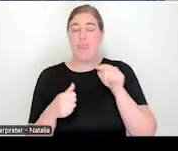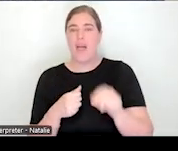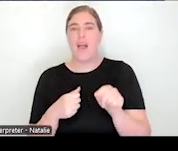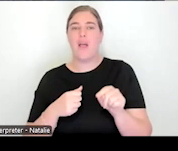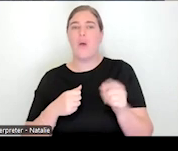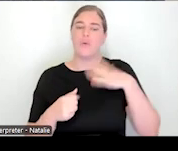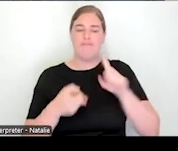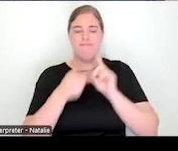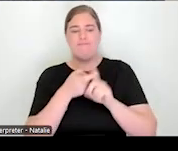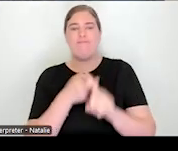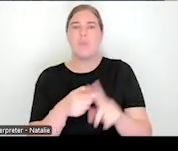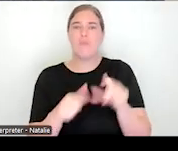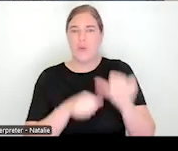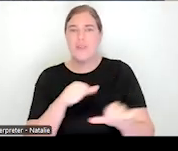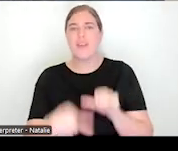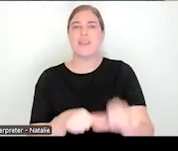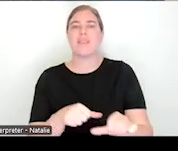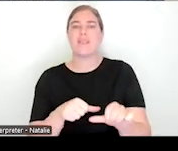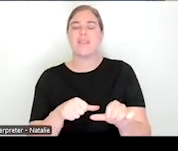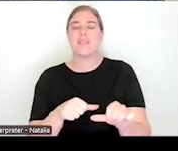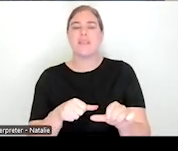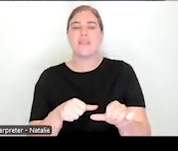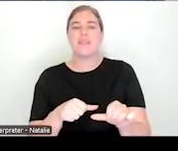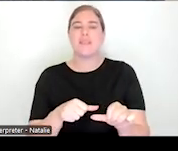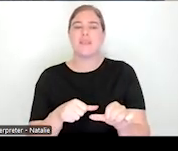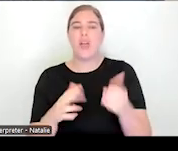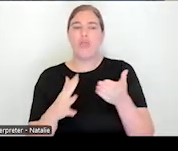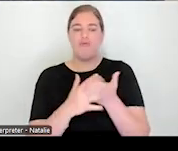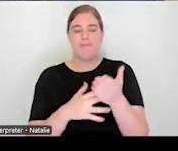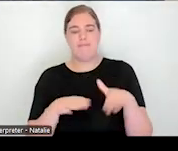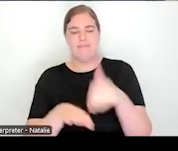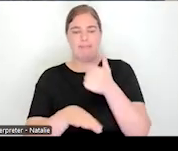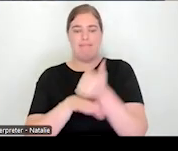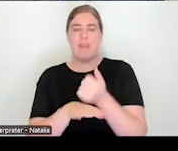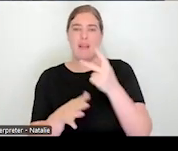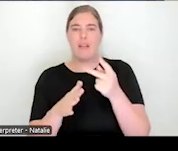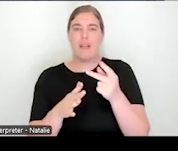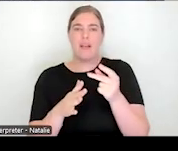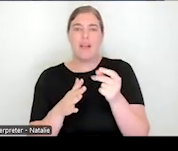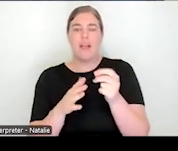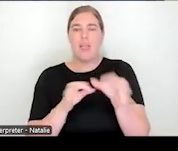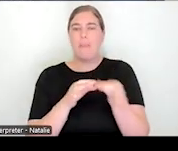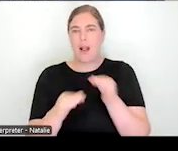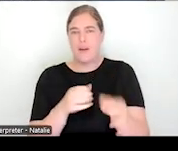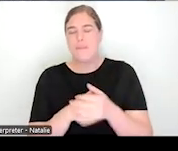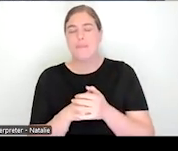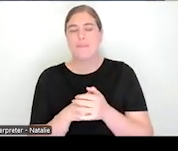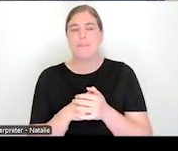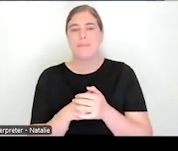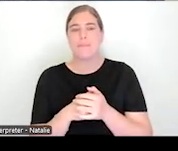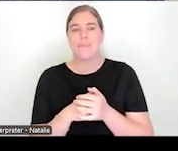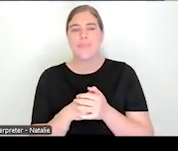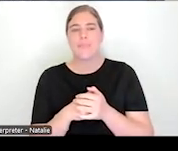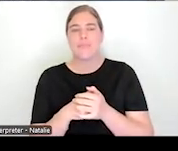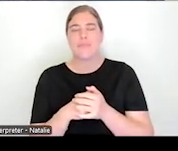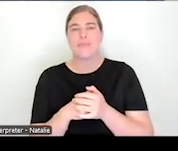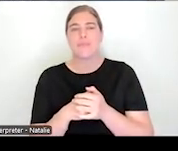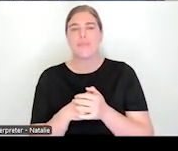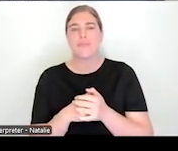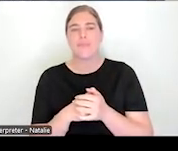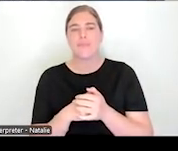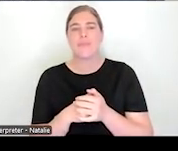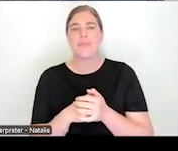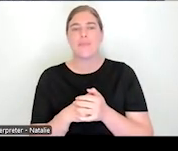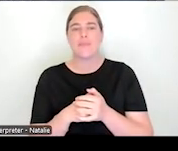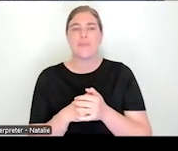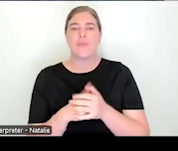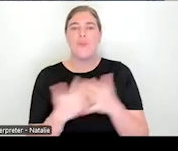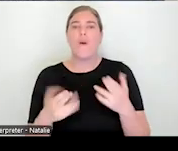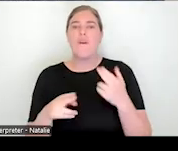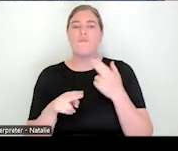that process through the implementation of the plan. In order to have that continuity,